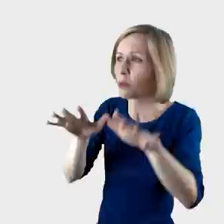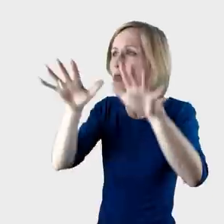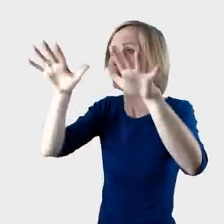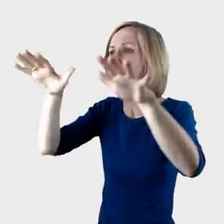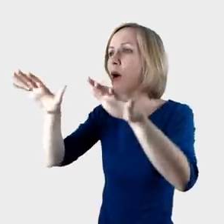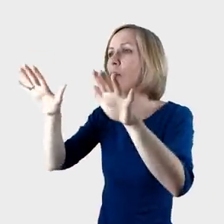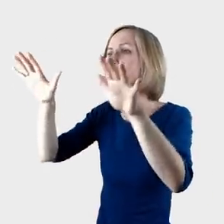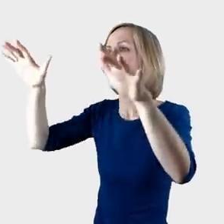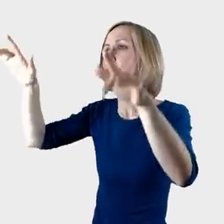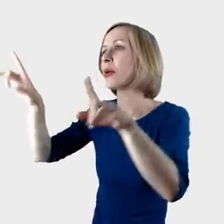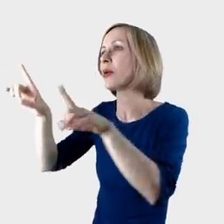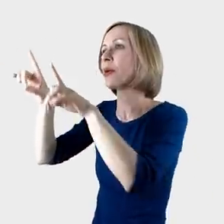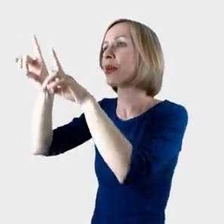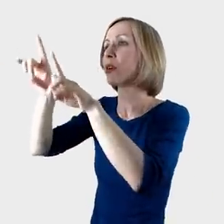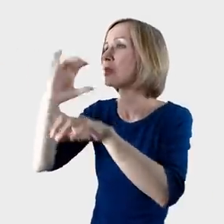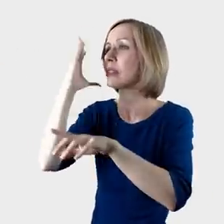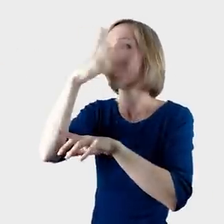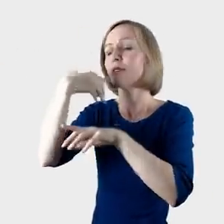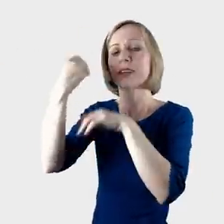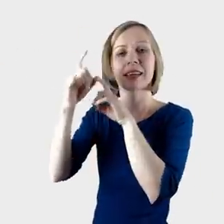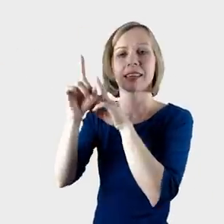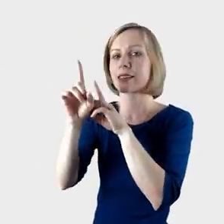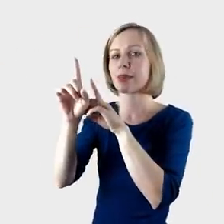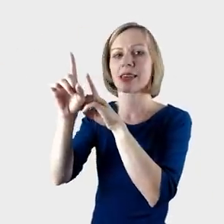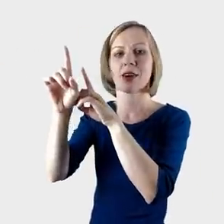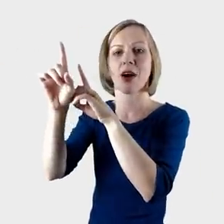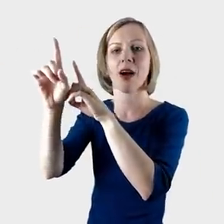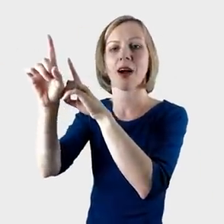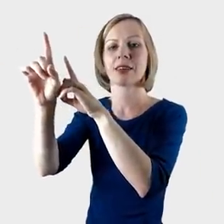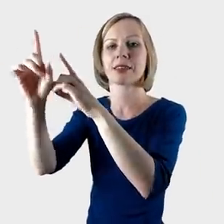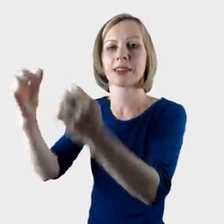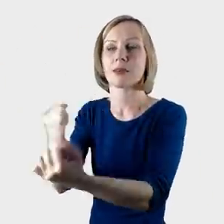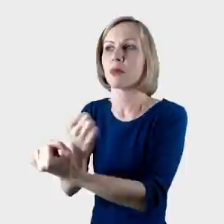And I will soar with you Your Spirit leads me on